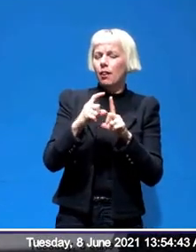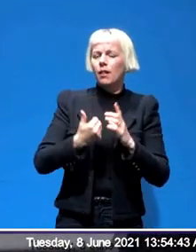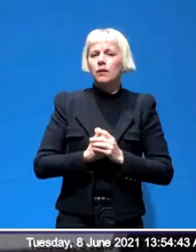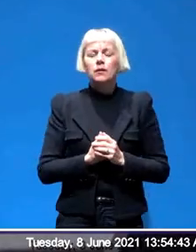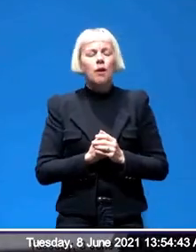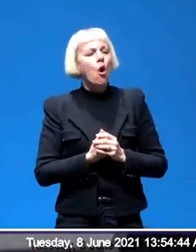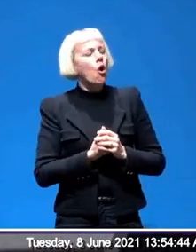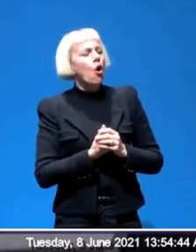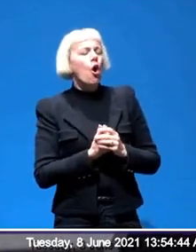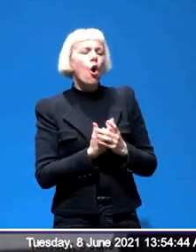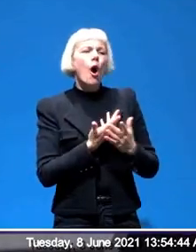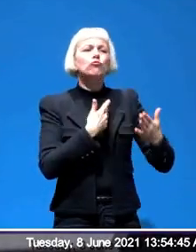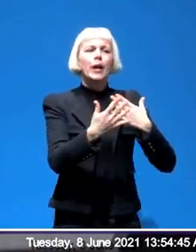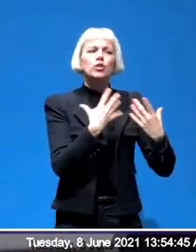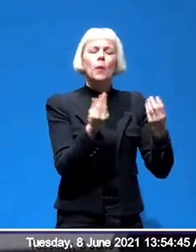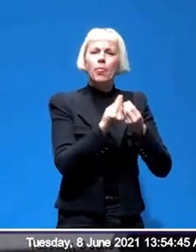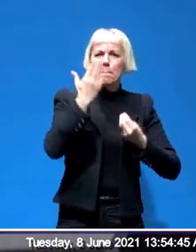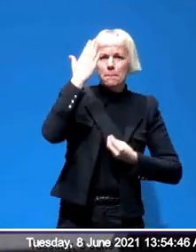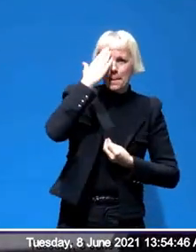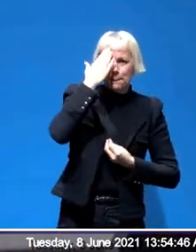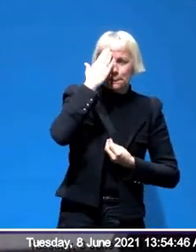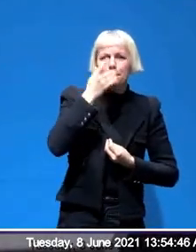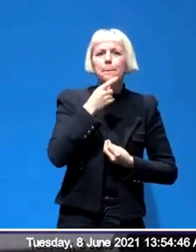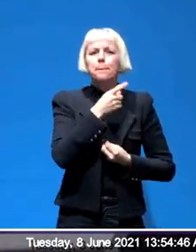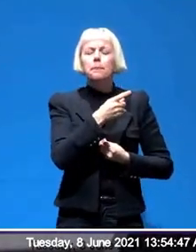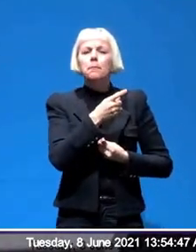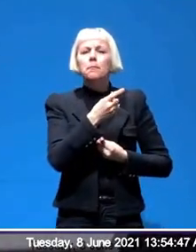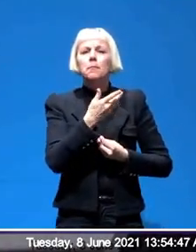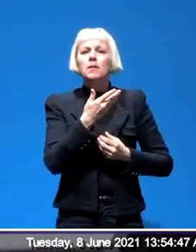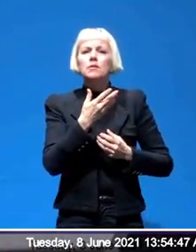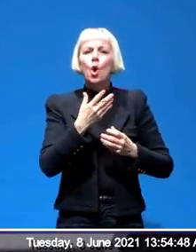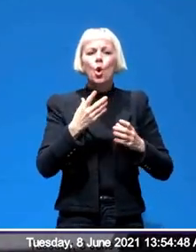Money did sit with client trust and money came down.